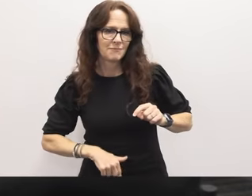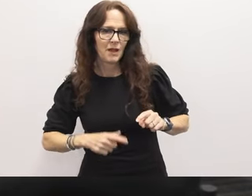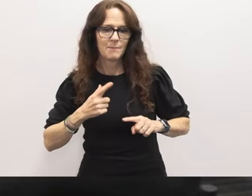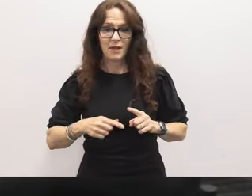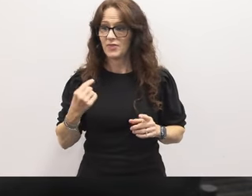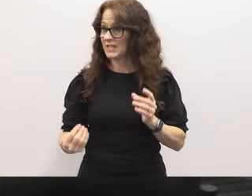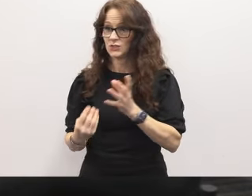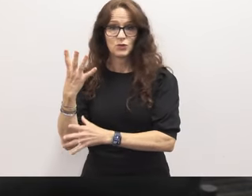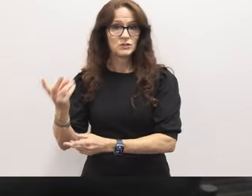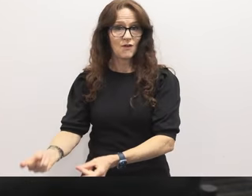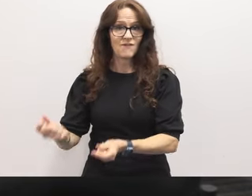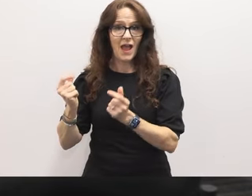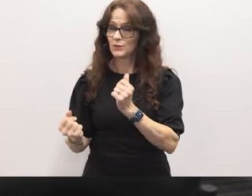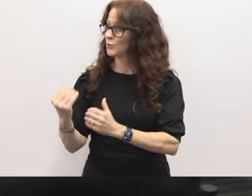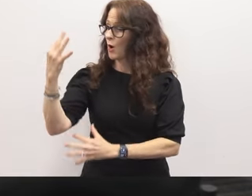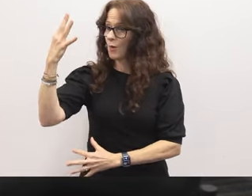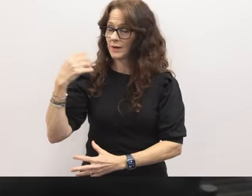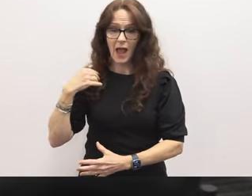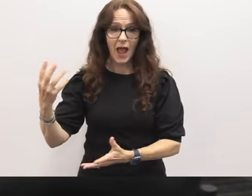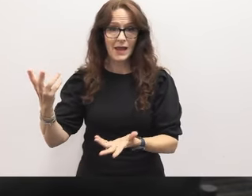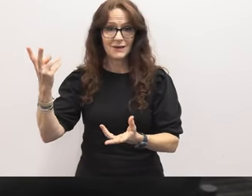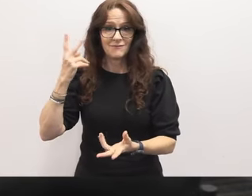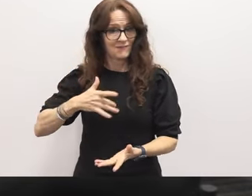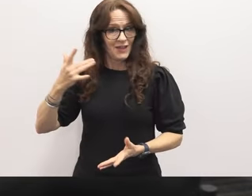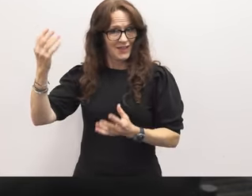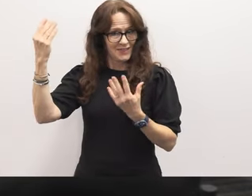of these trees and it's been a really great thing.